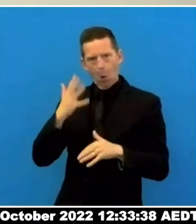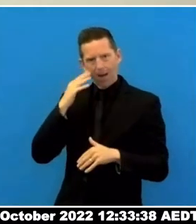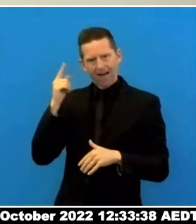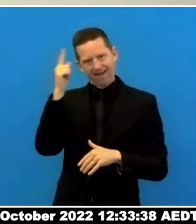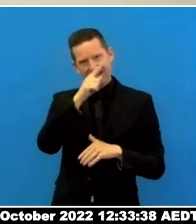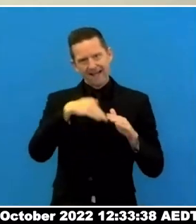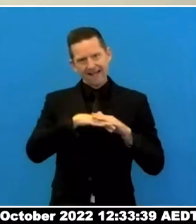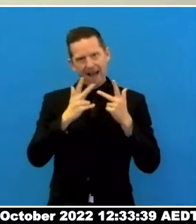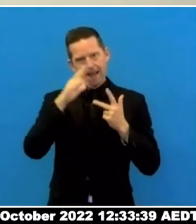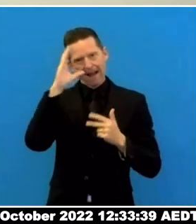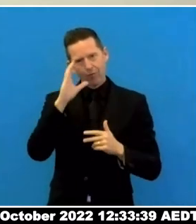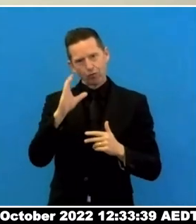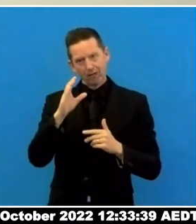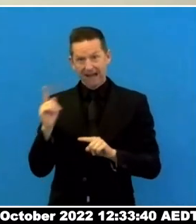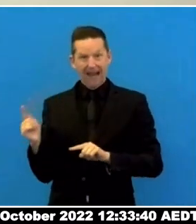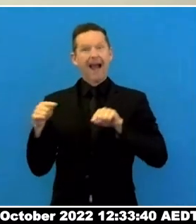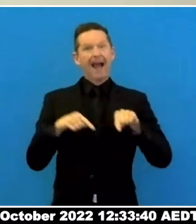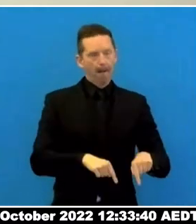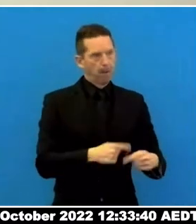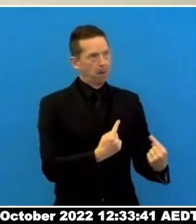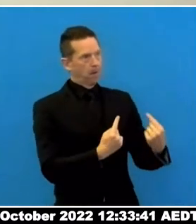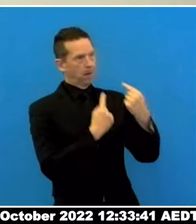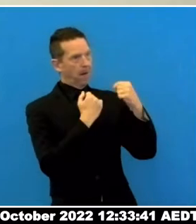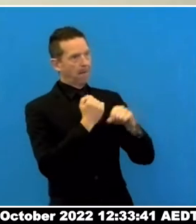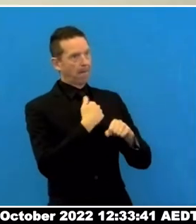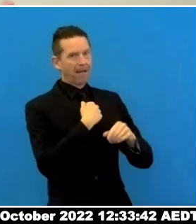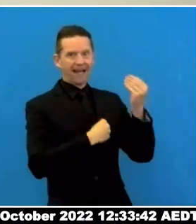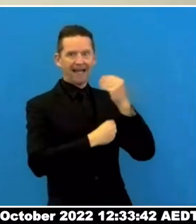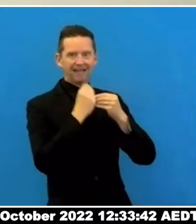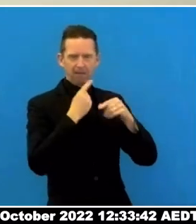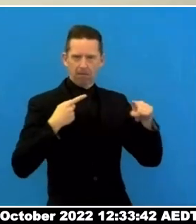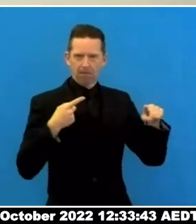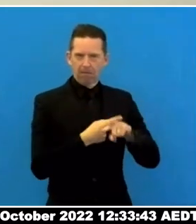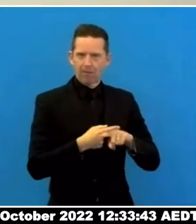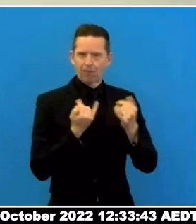And so without that understanding, the impact of the mental health treatment